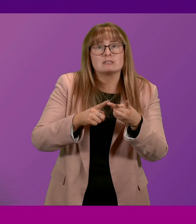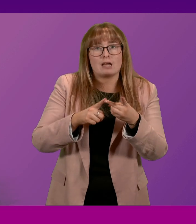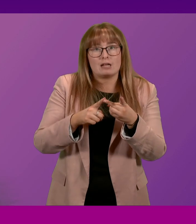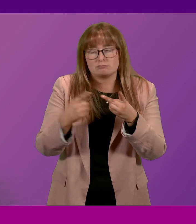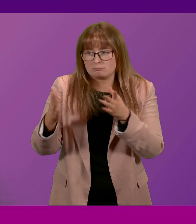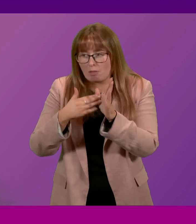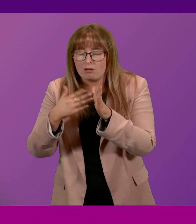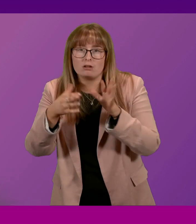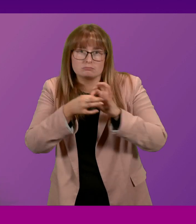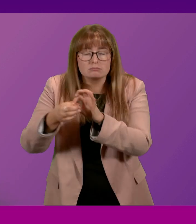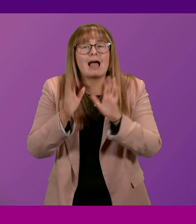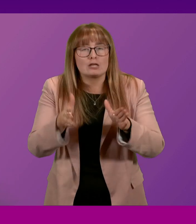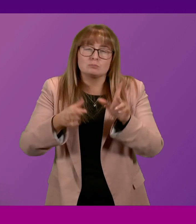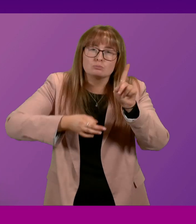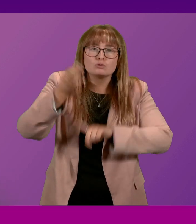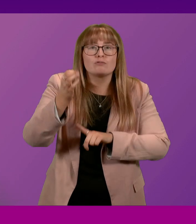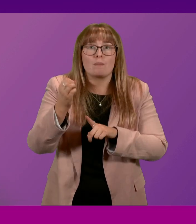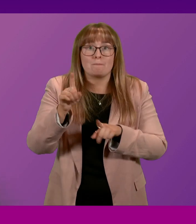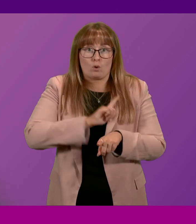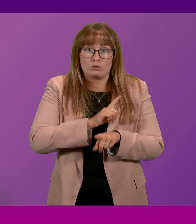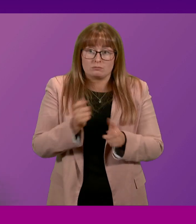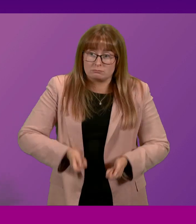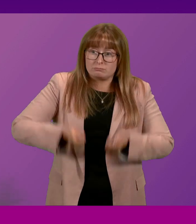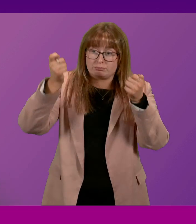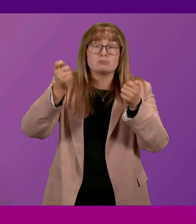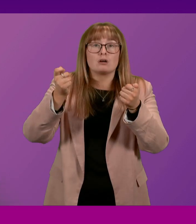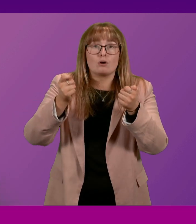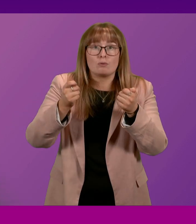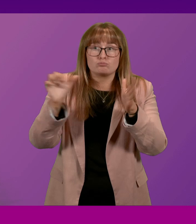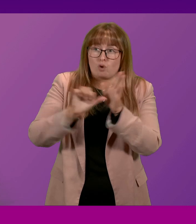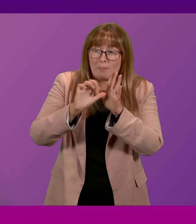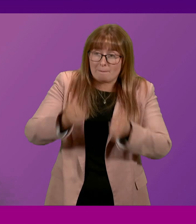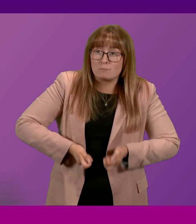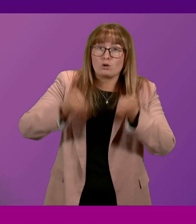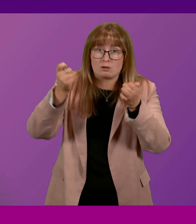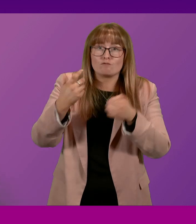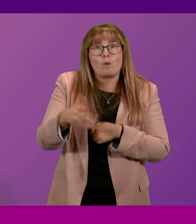the fundamental concerns that whistleblowers have raised are properly and fully resolved,